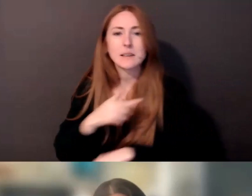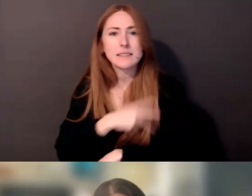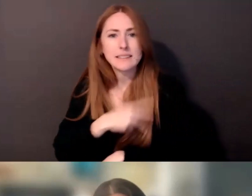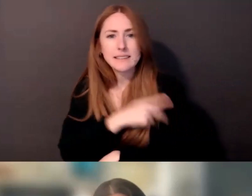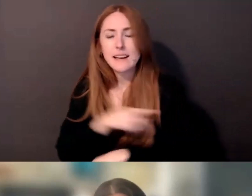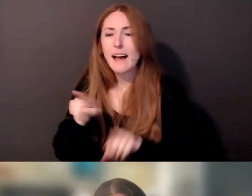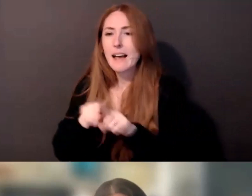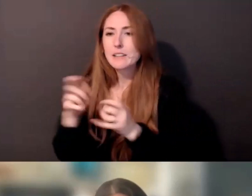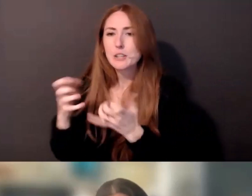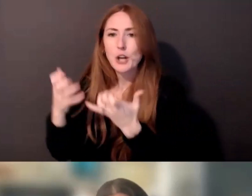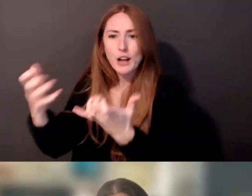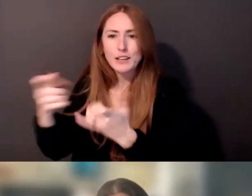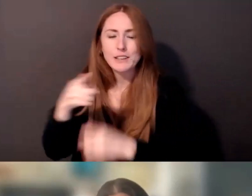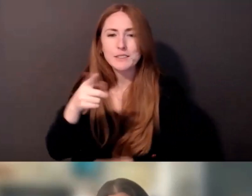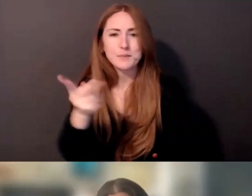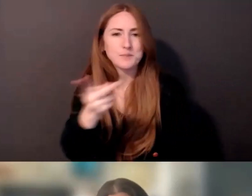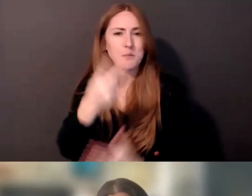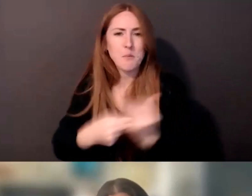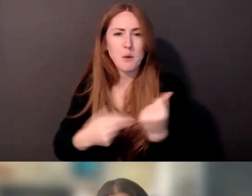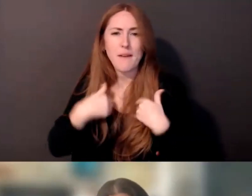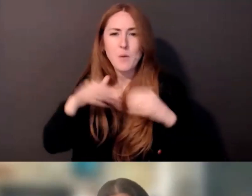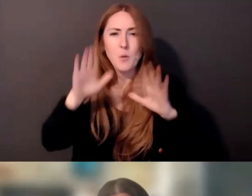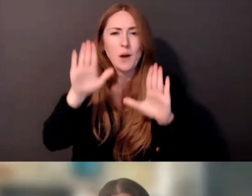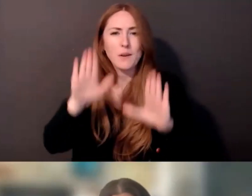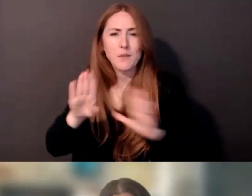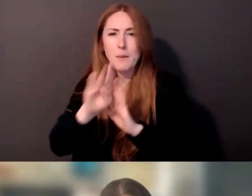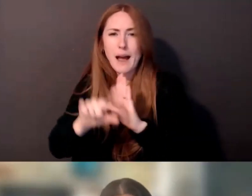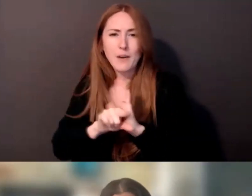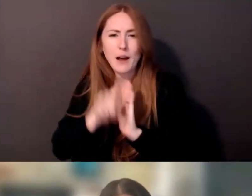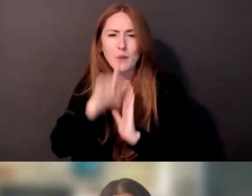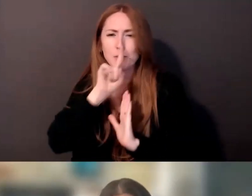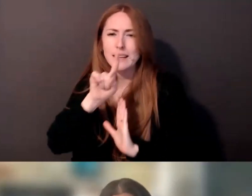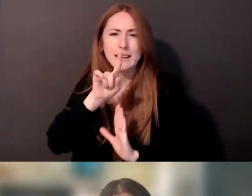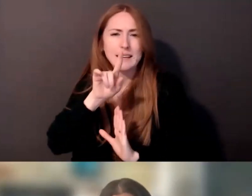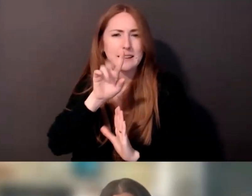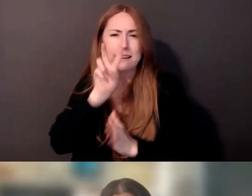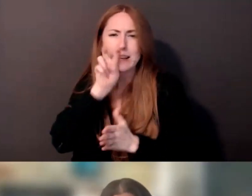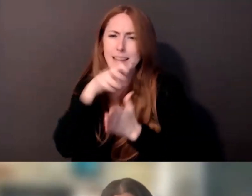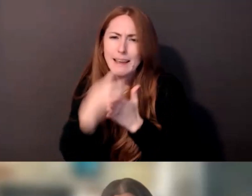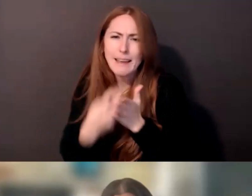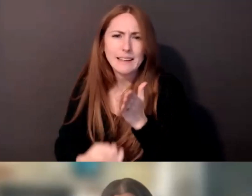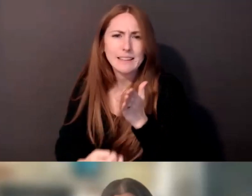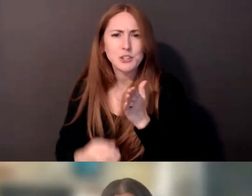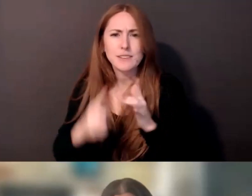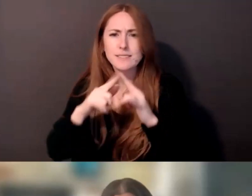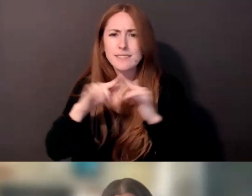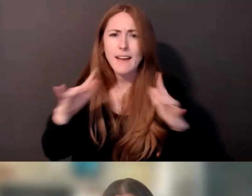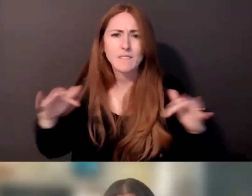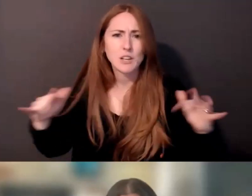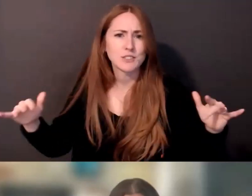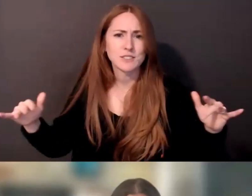Michelle, in really engaging diverse stakeholders as the panel title suggested, including